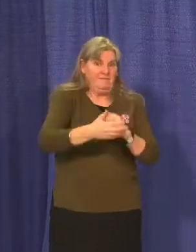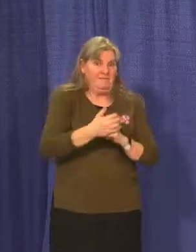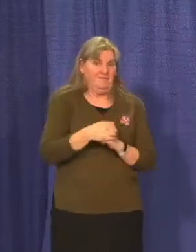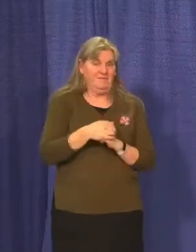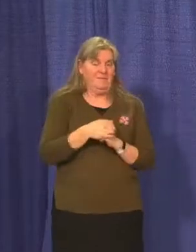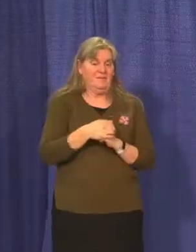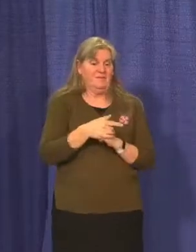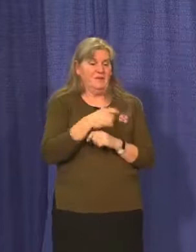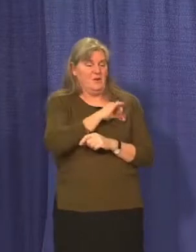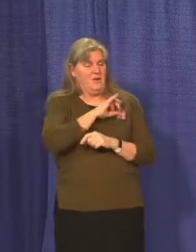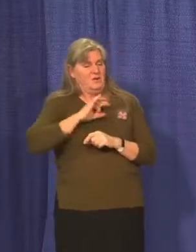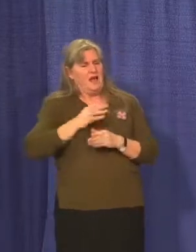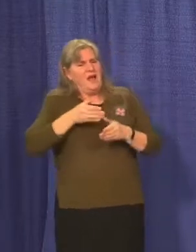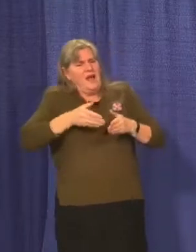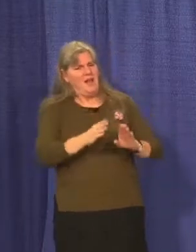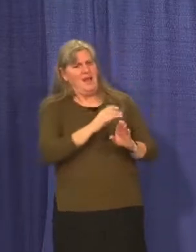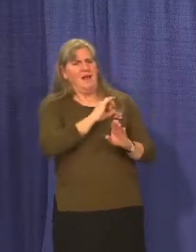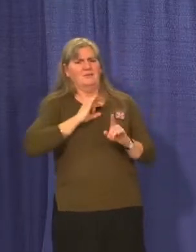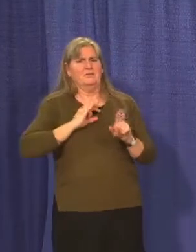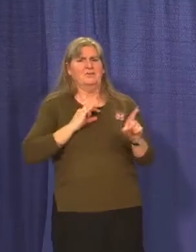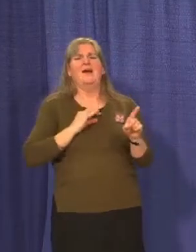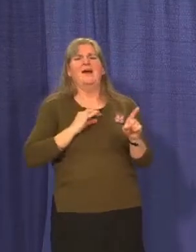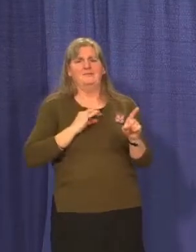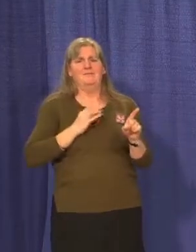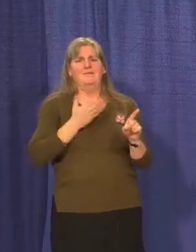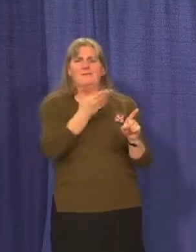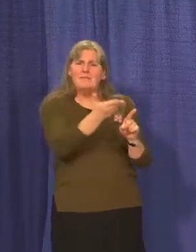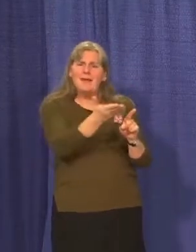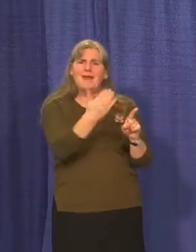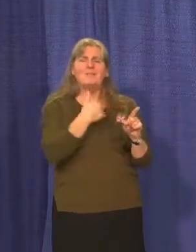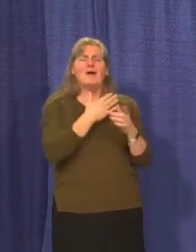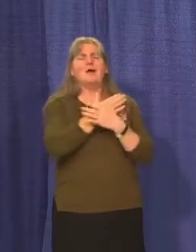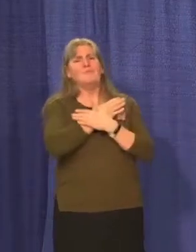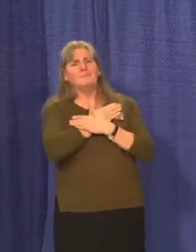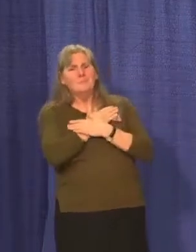So preservation of staff, allowing people to have breast